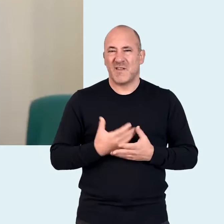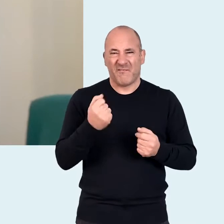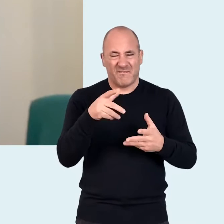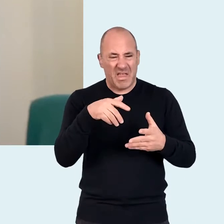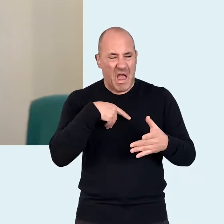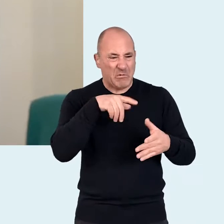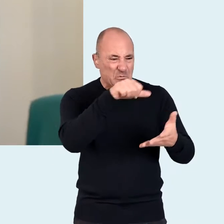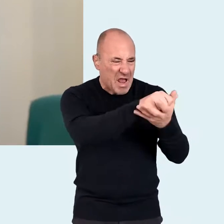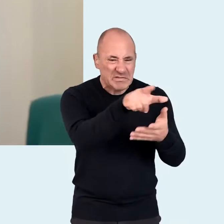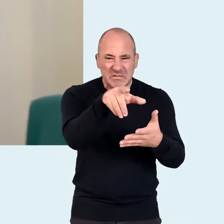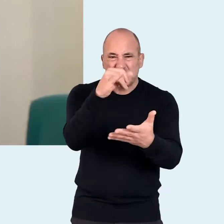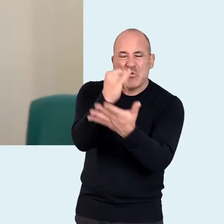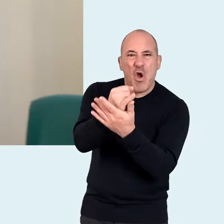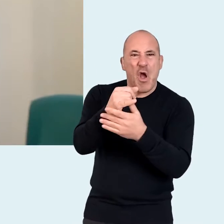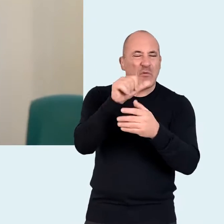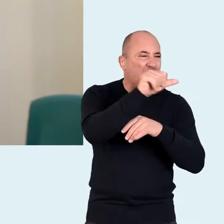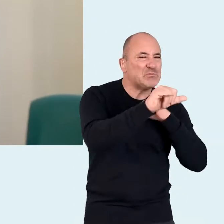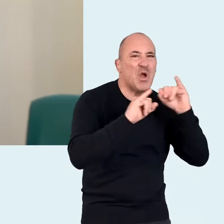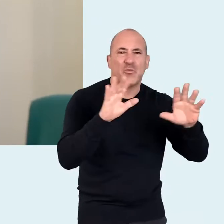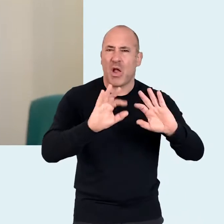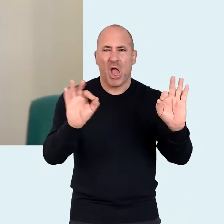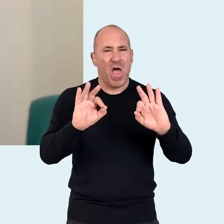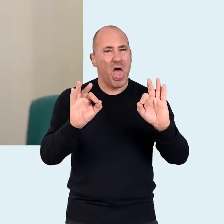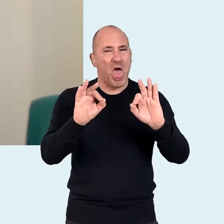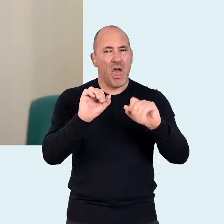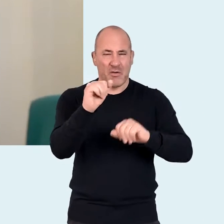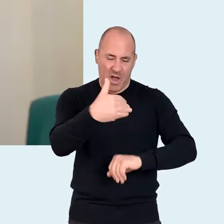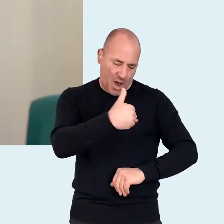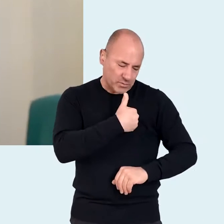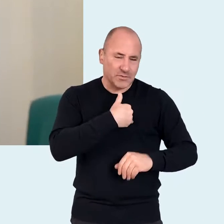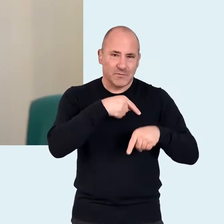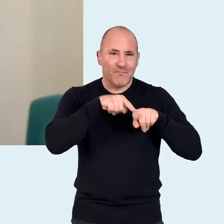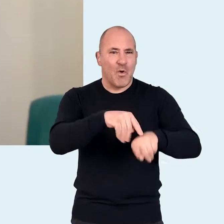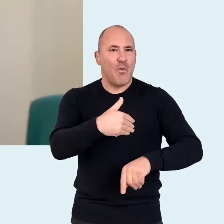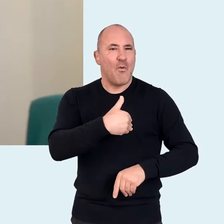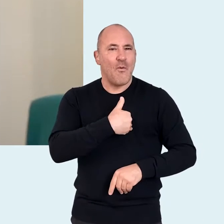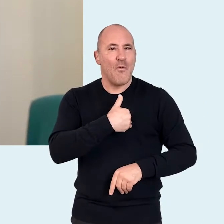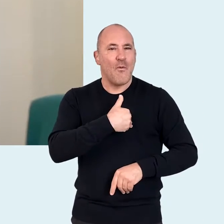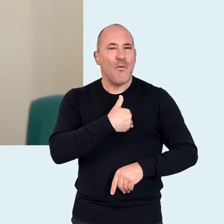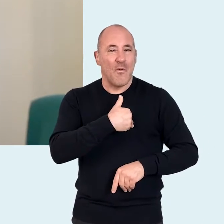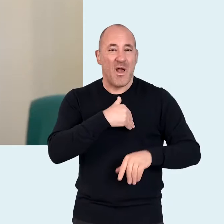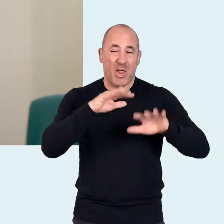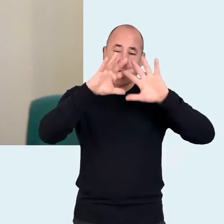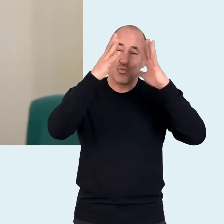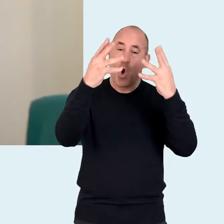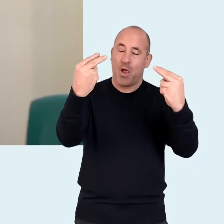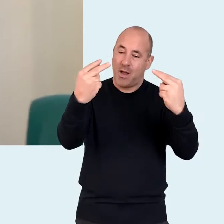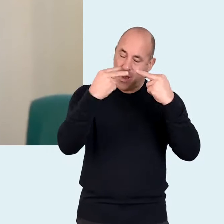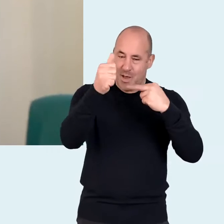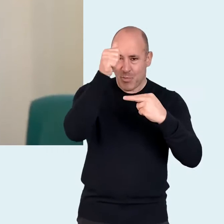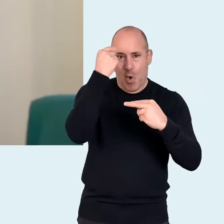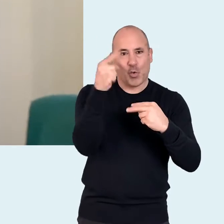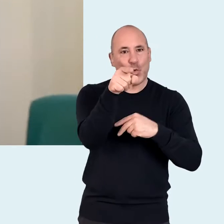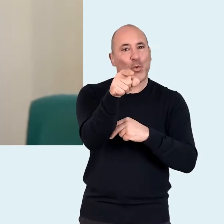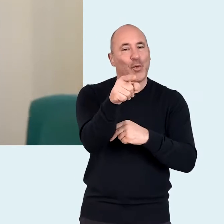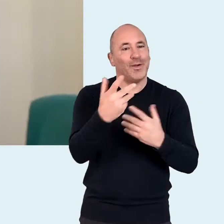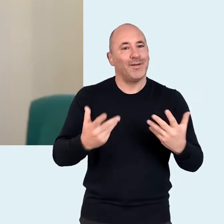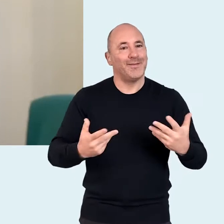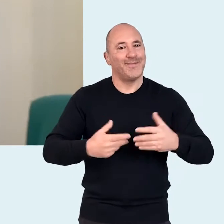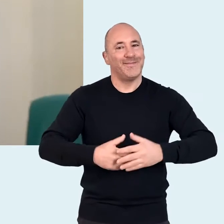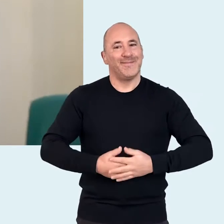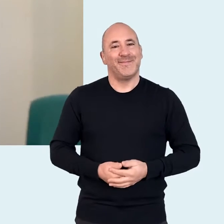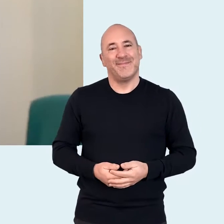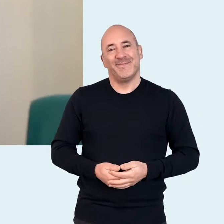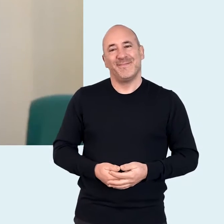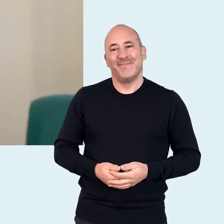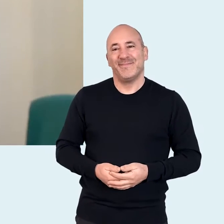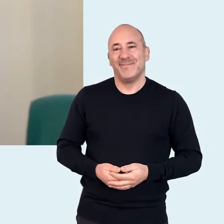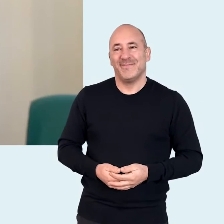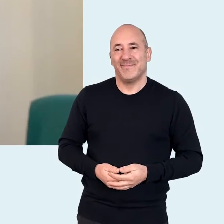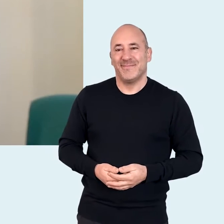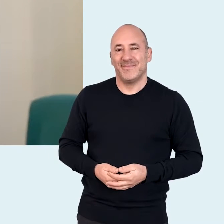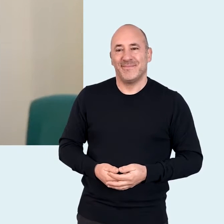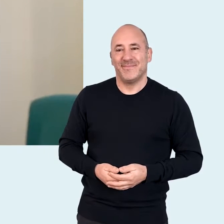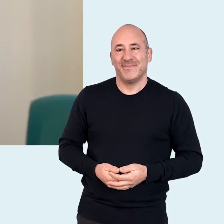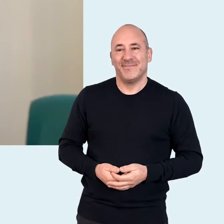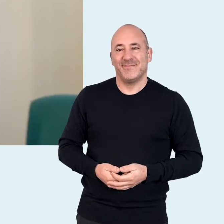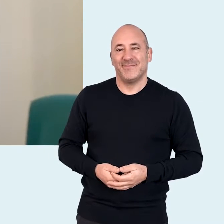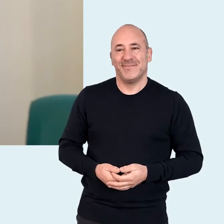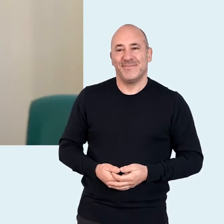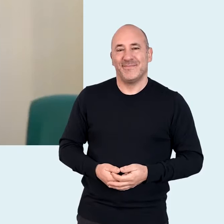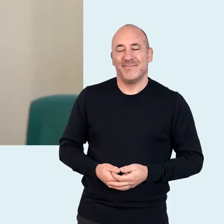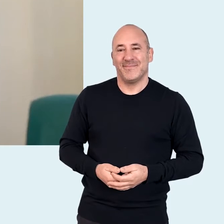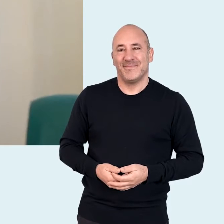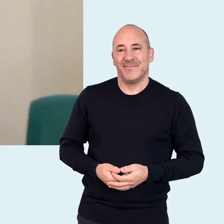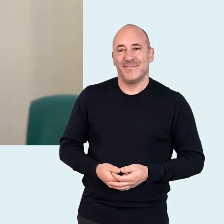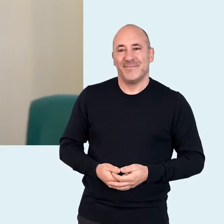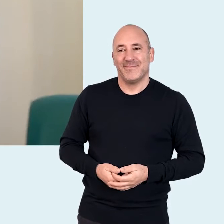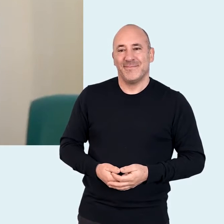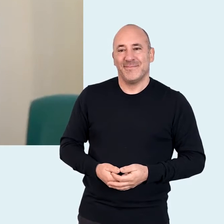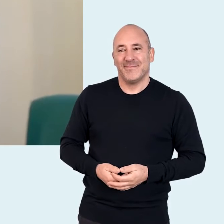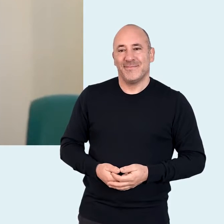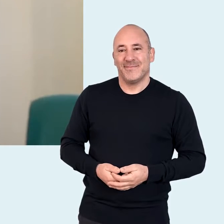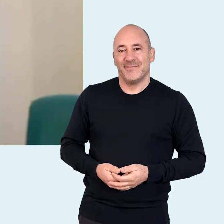right or wrong, just follow your heart and make sure the world gets to know you.